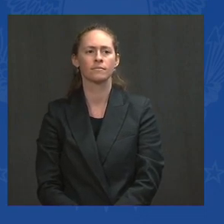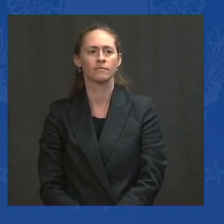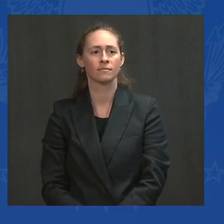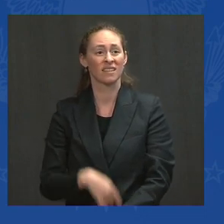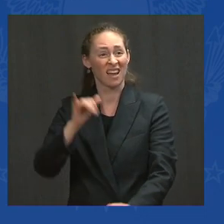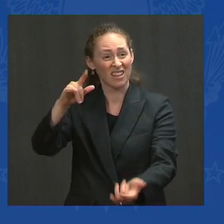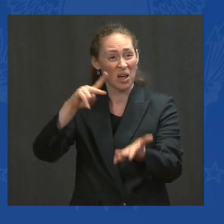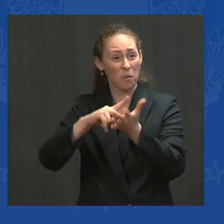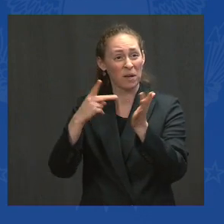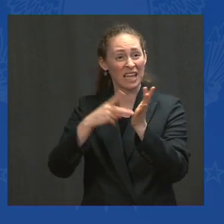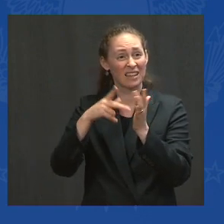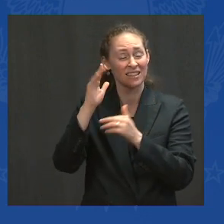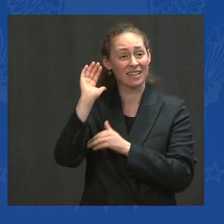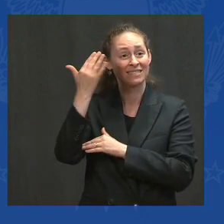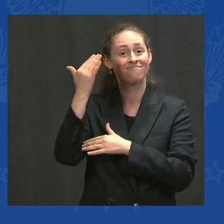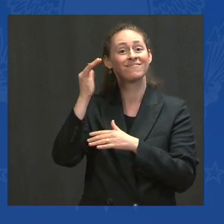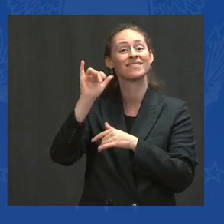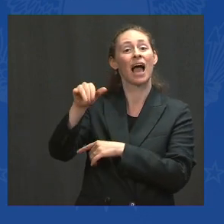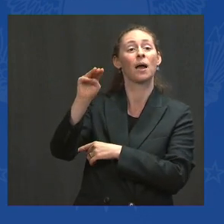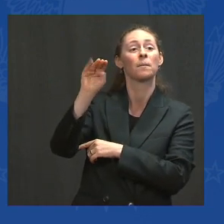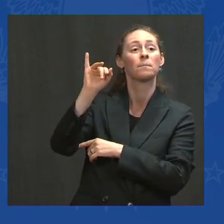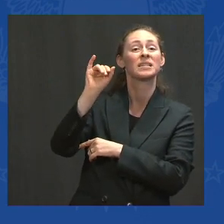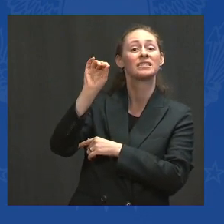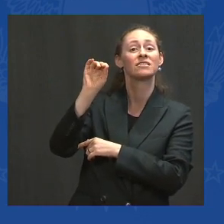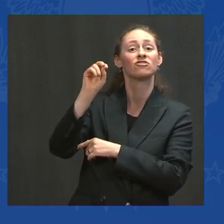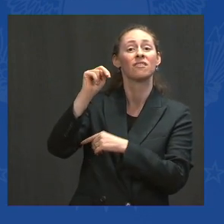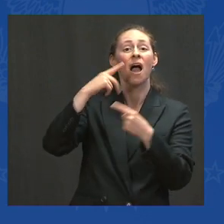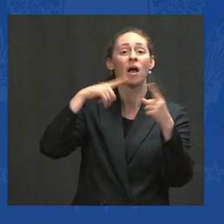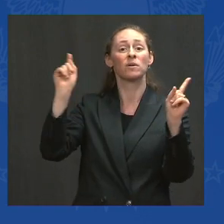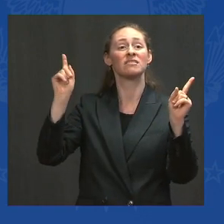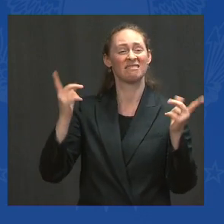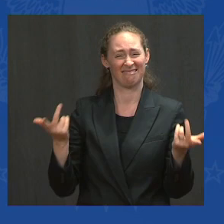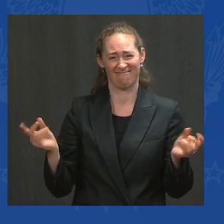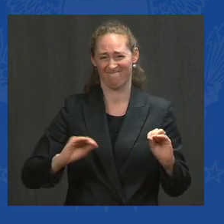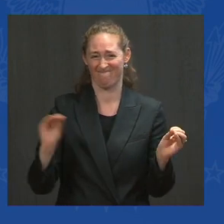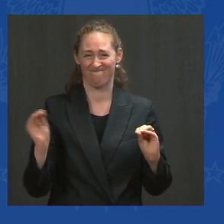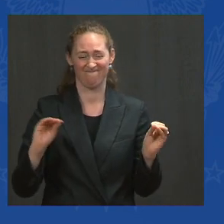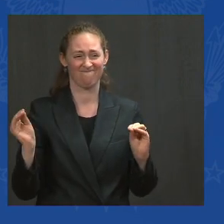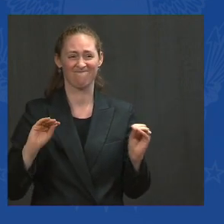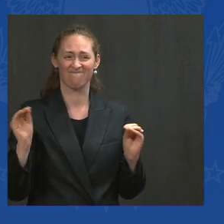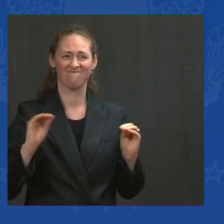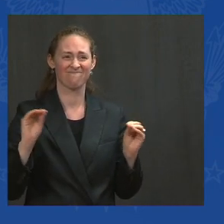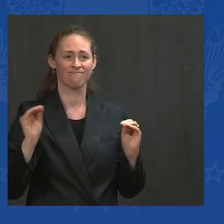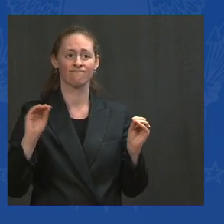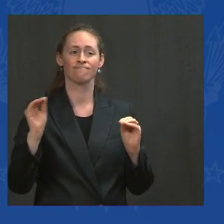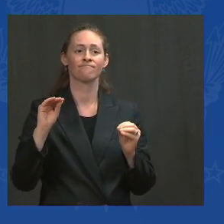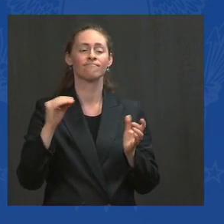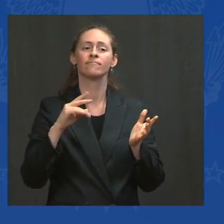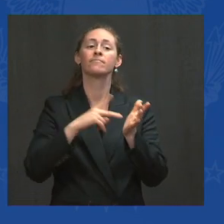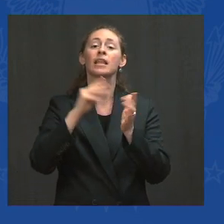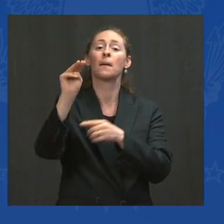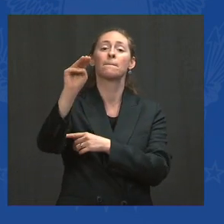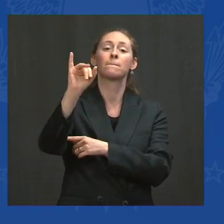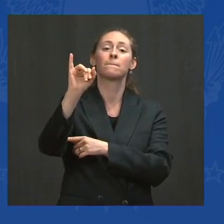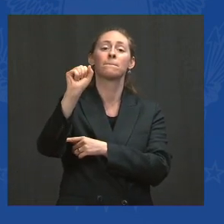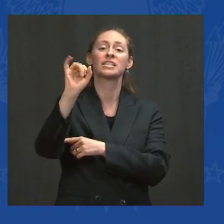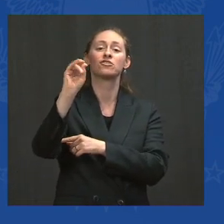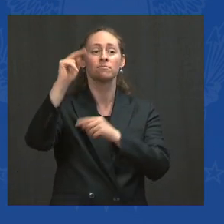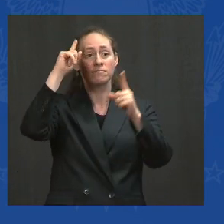The President: No, there's no "mission accomplished." The Press: How would you describe it? The President: The mission was accomplished in that we get -- got Osama bin Laden, and